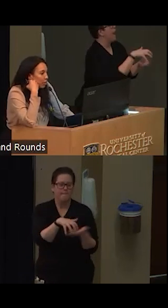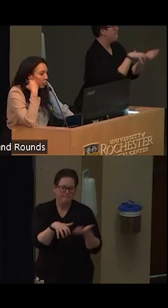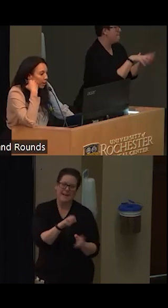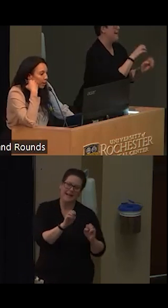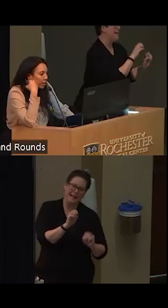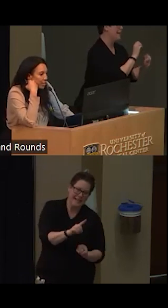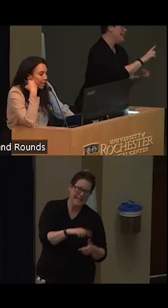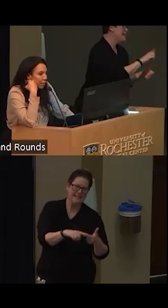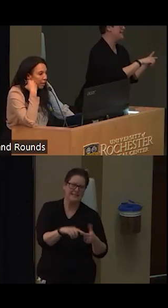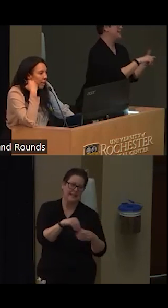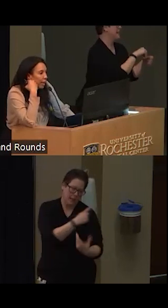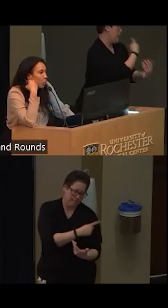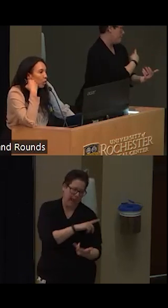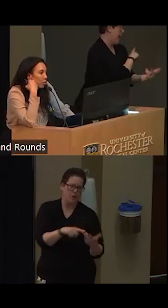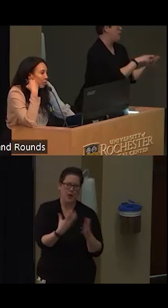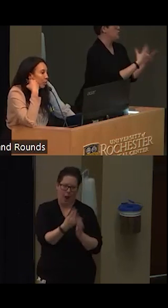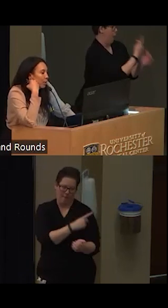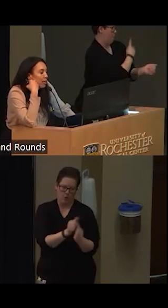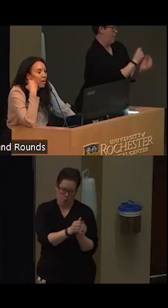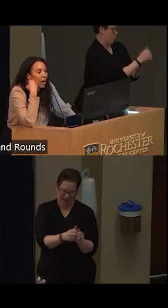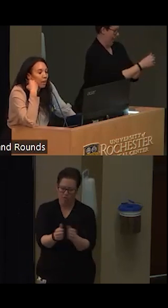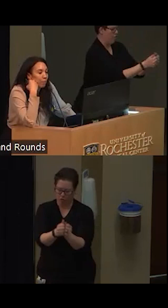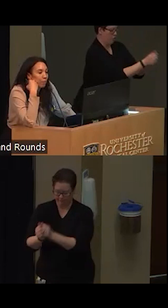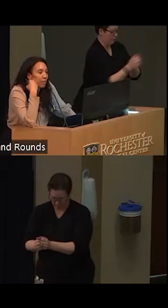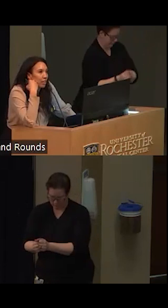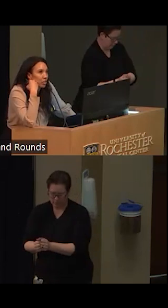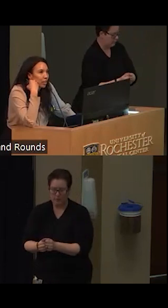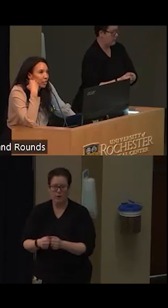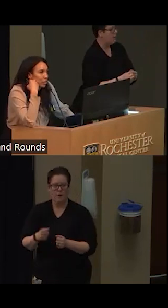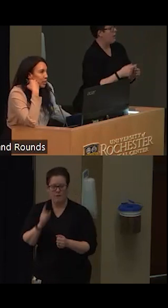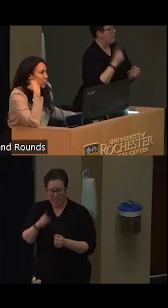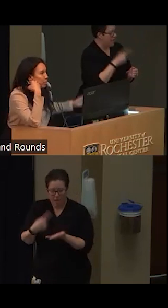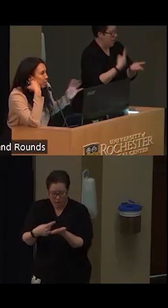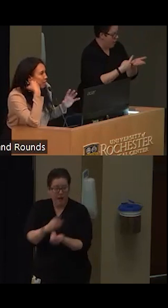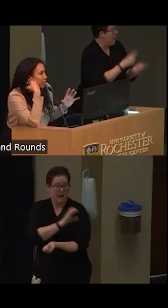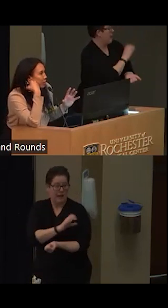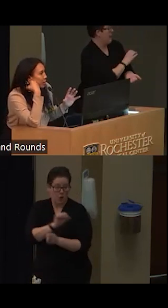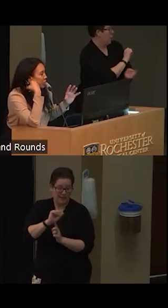ambulatory areas together and work through not just clinical situations but maybe situations